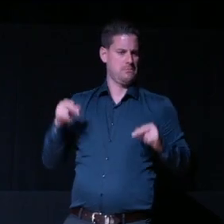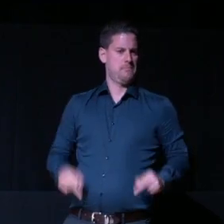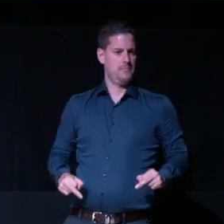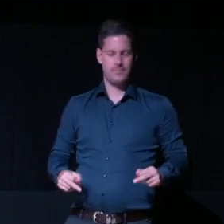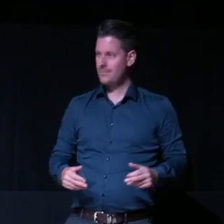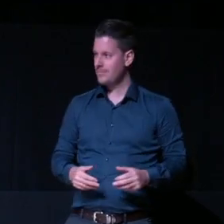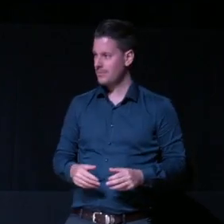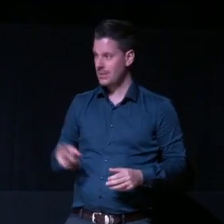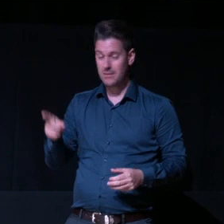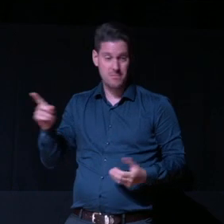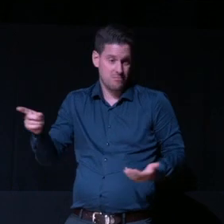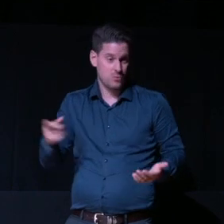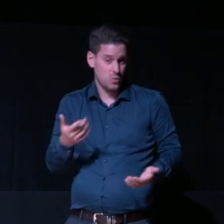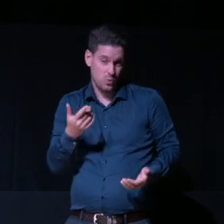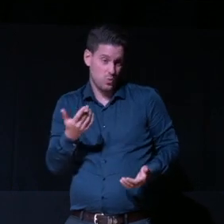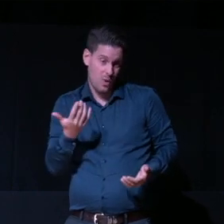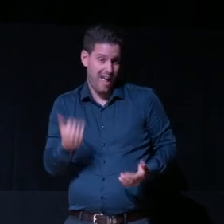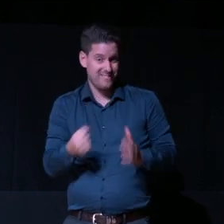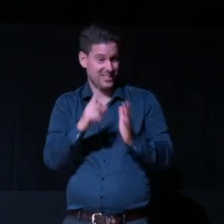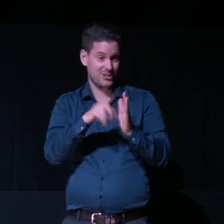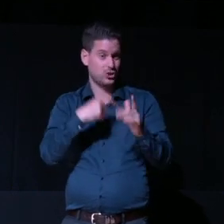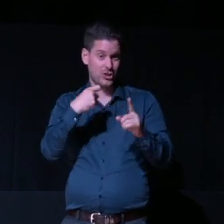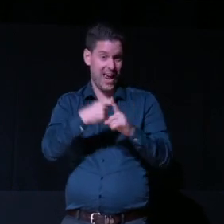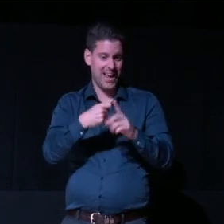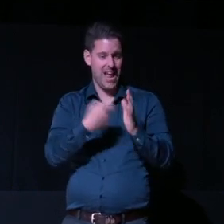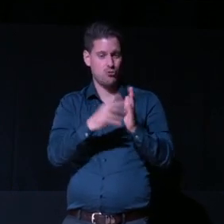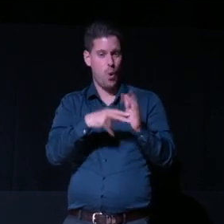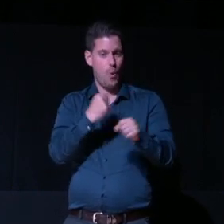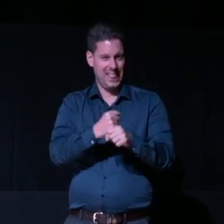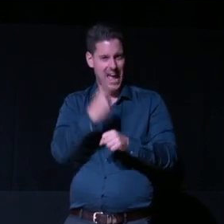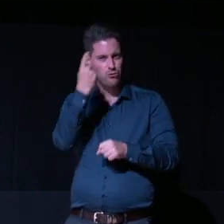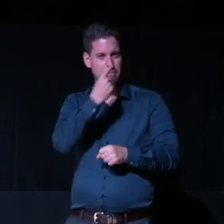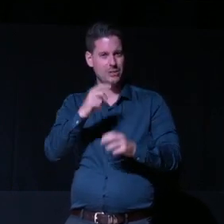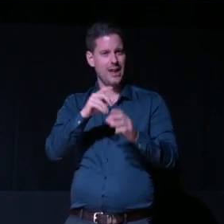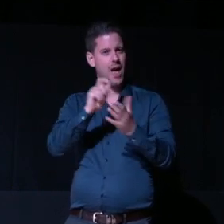Don't we and JK is about to release this new theme and you were just dancing to Michael Jackson.